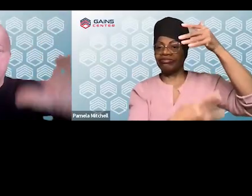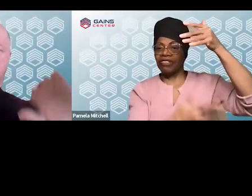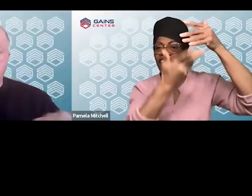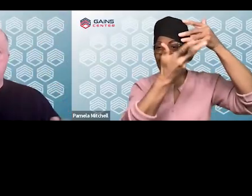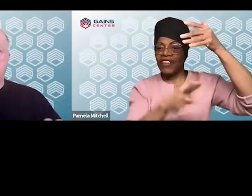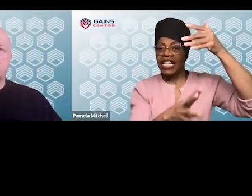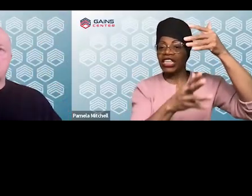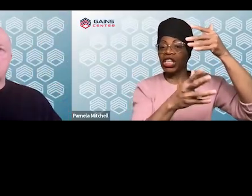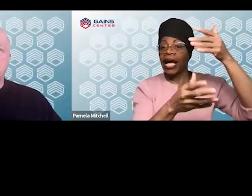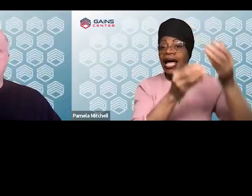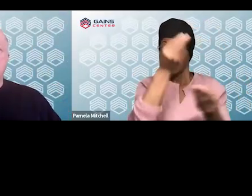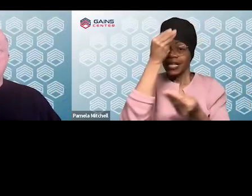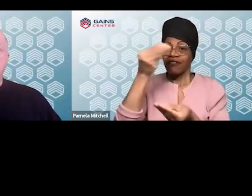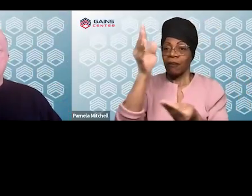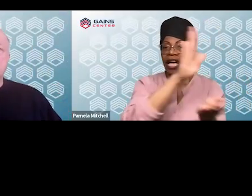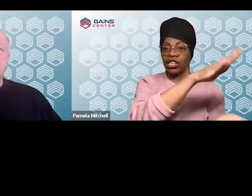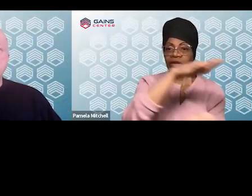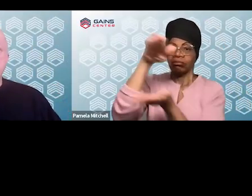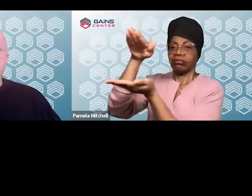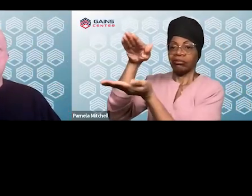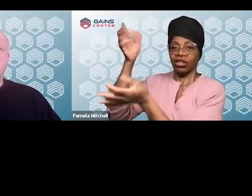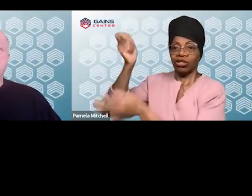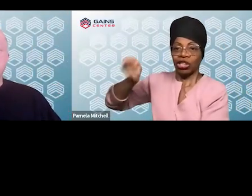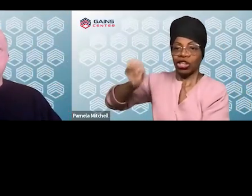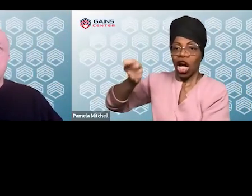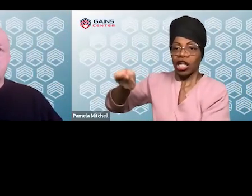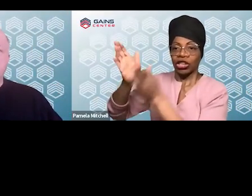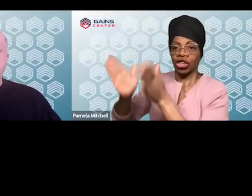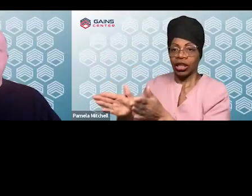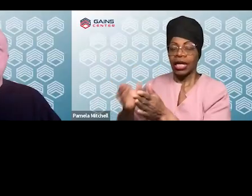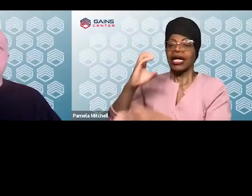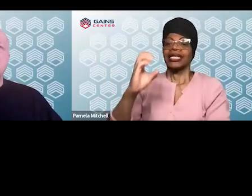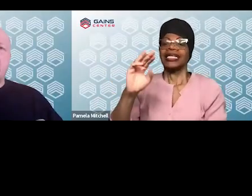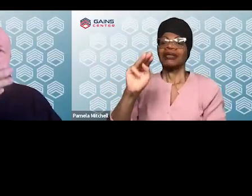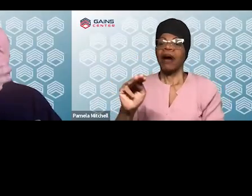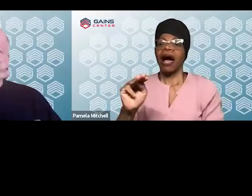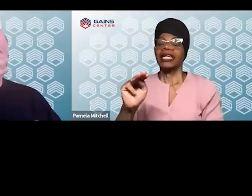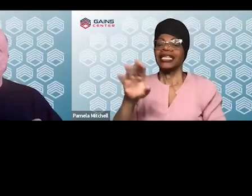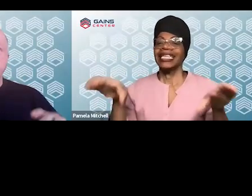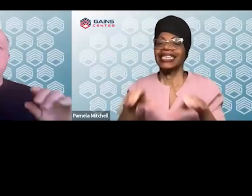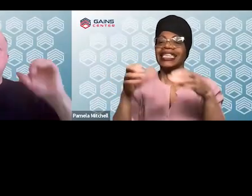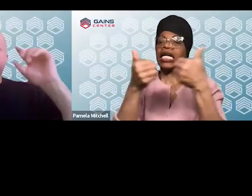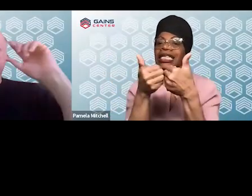as part of the drug court. Contingency management is done separately. It's done independently.